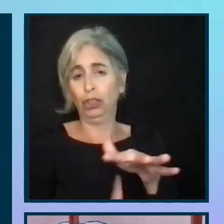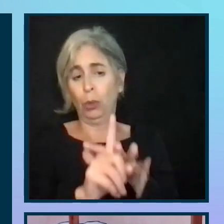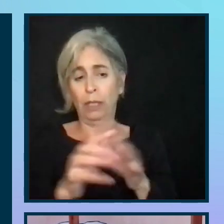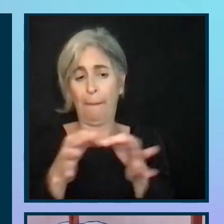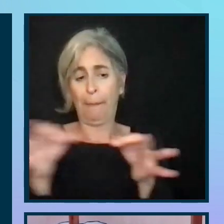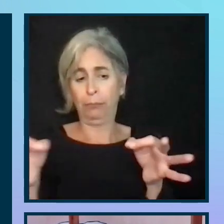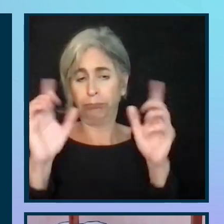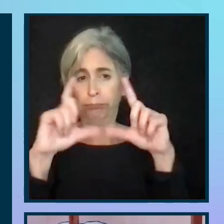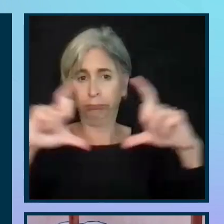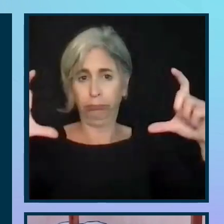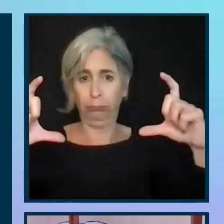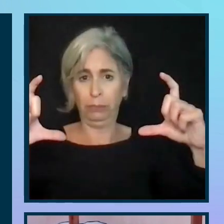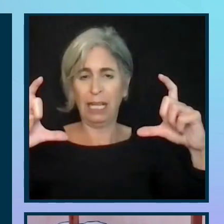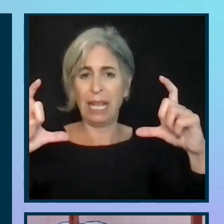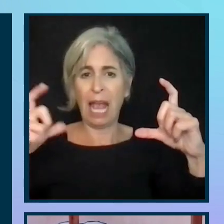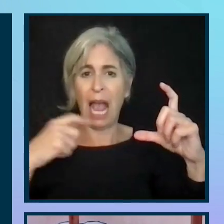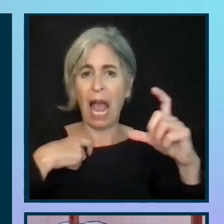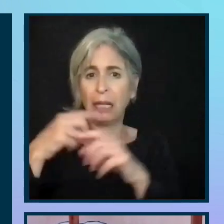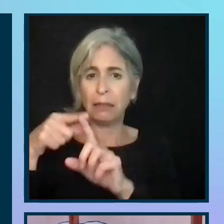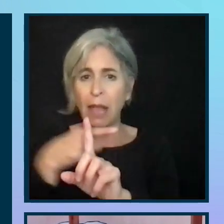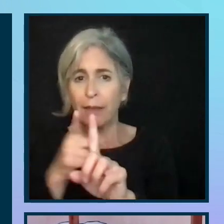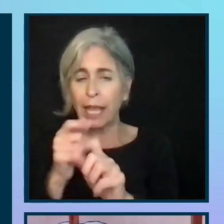when I navigate past the error icon,